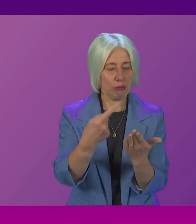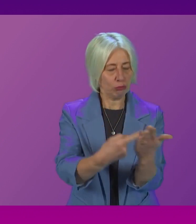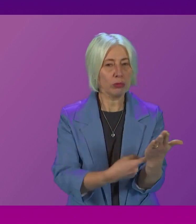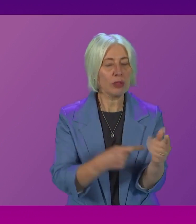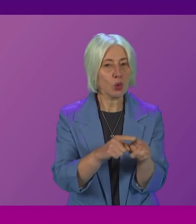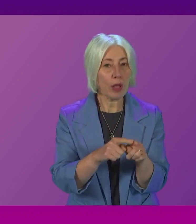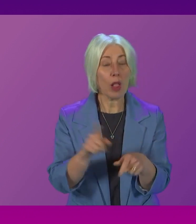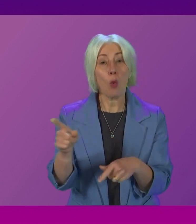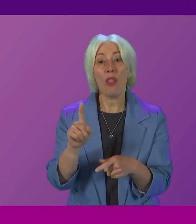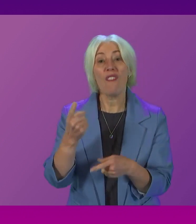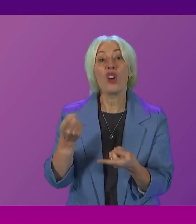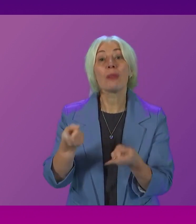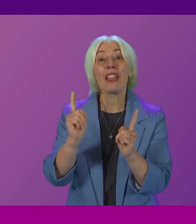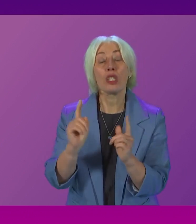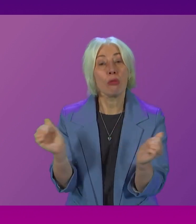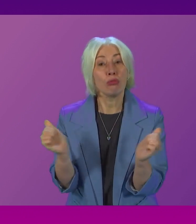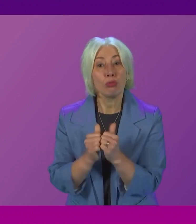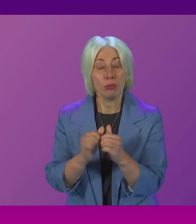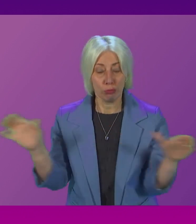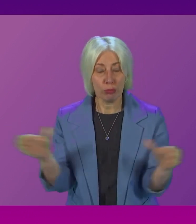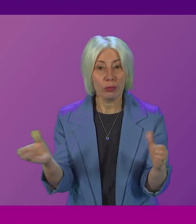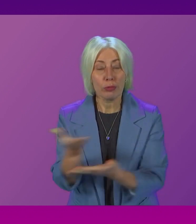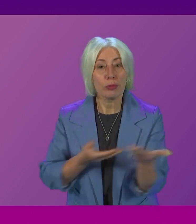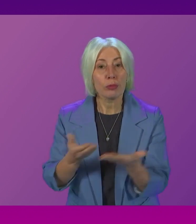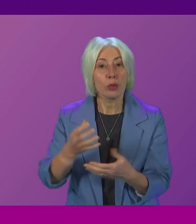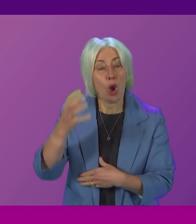back round the table with the Royal College of Nursing, the Royal College of Midwives